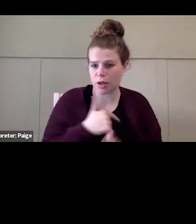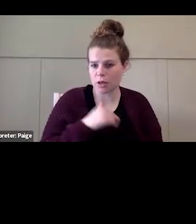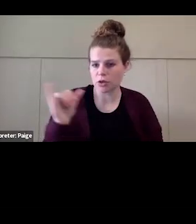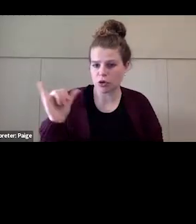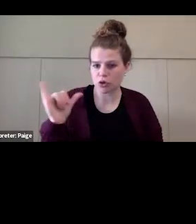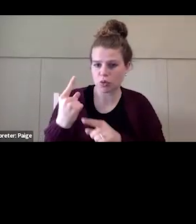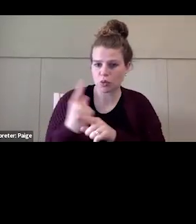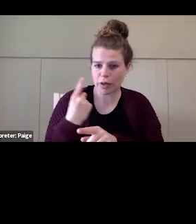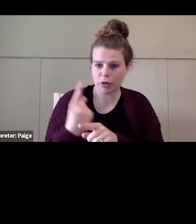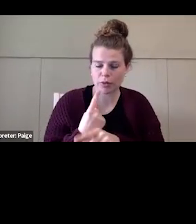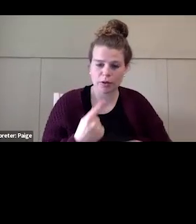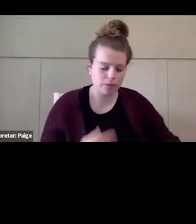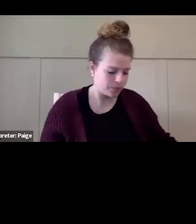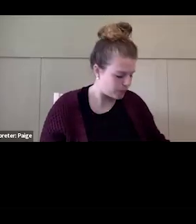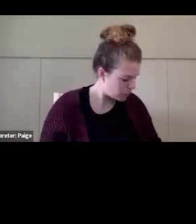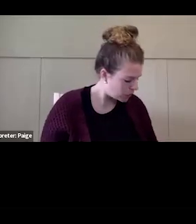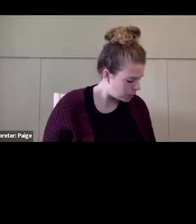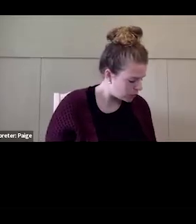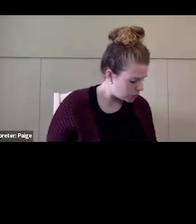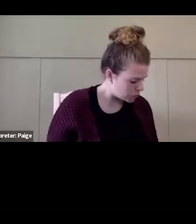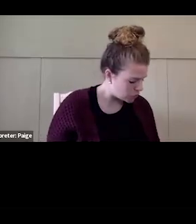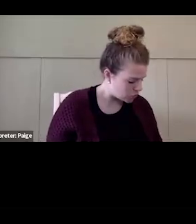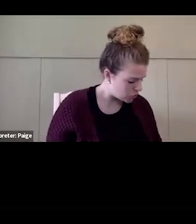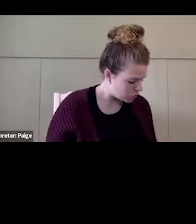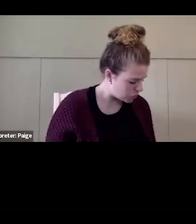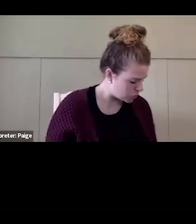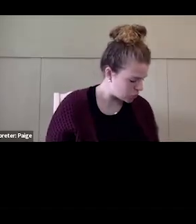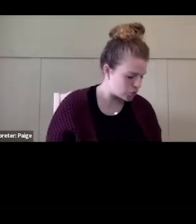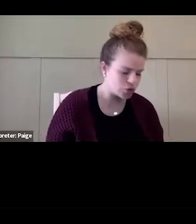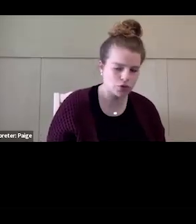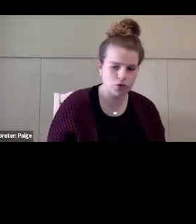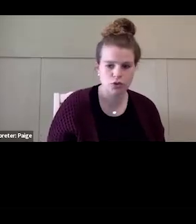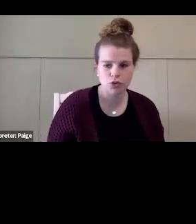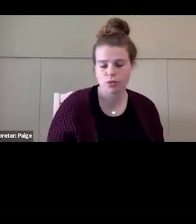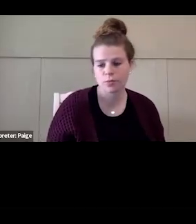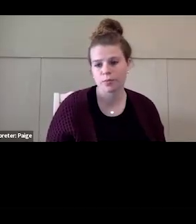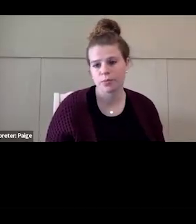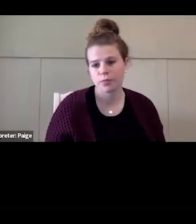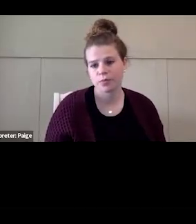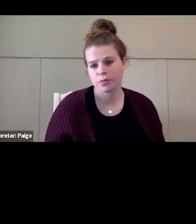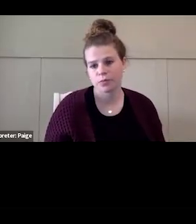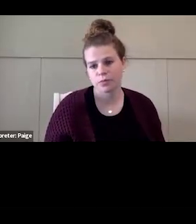and that tells us that we are definitely a needed resource and are all able to help one another.